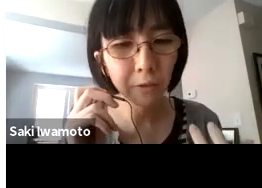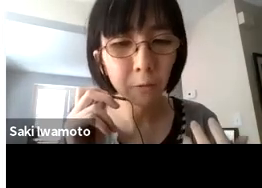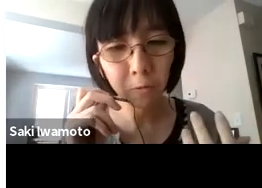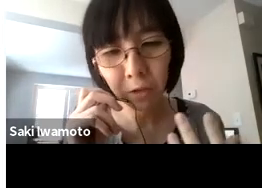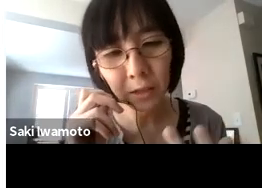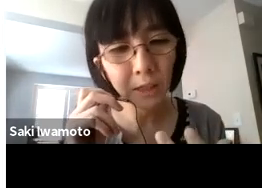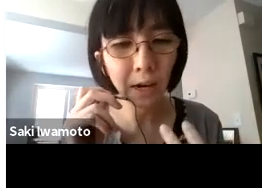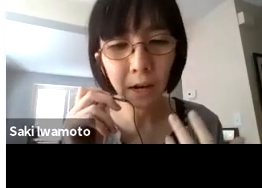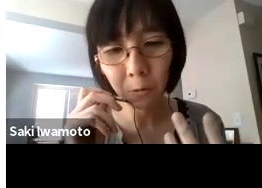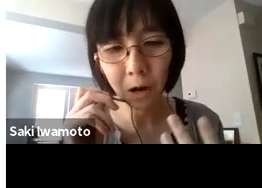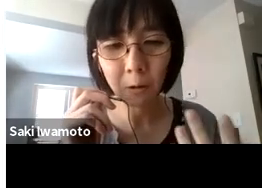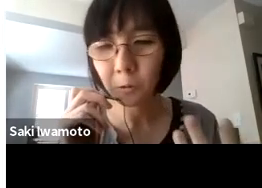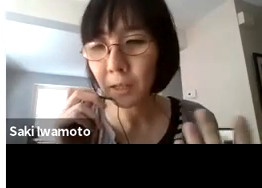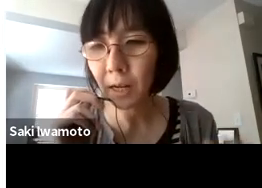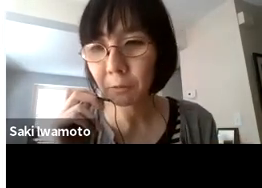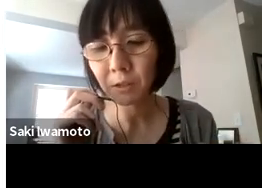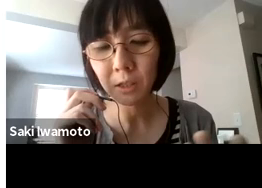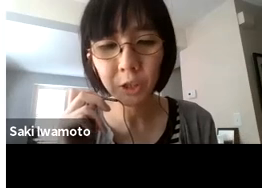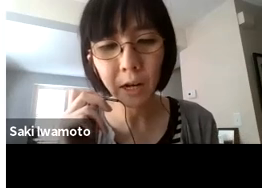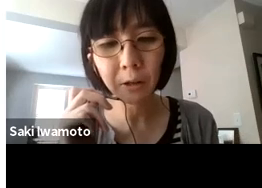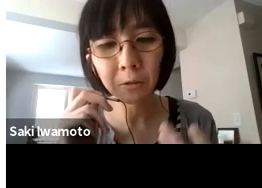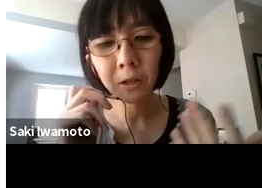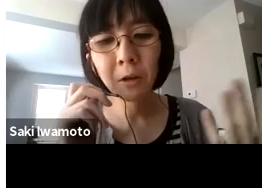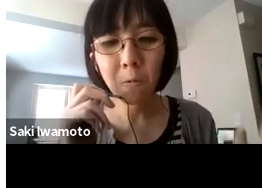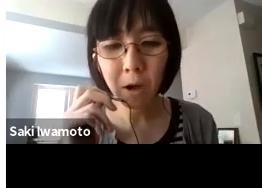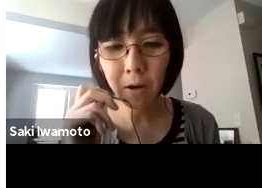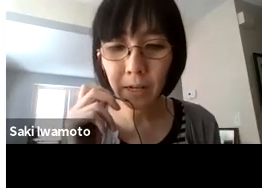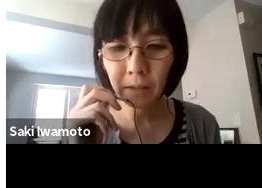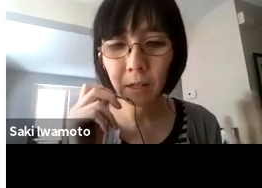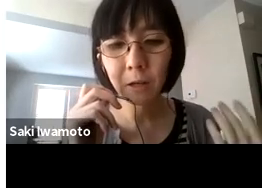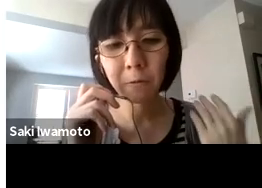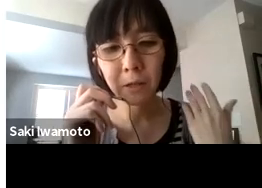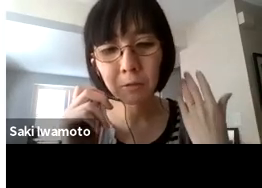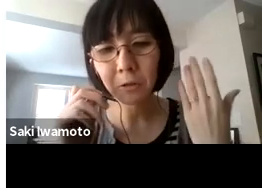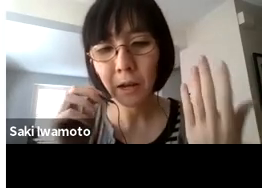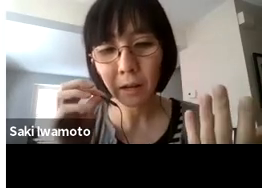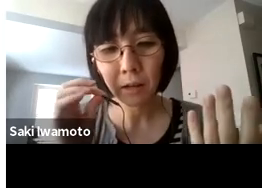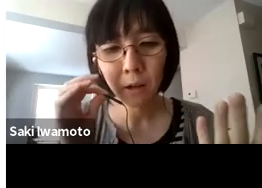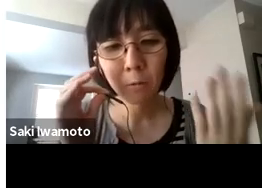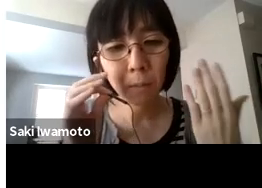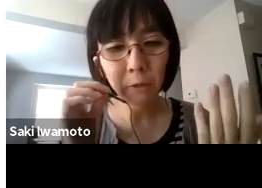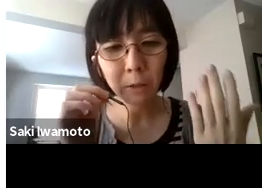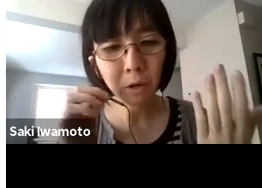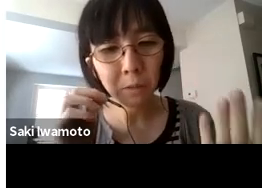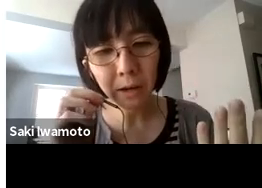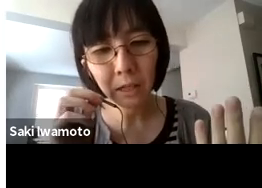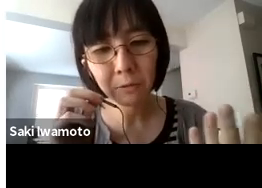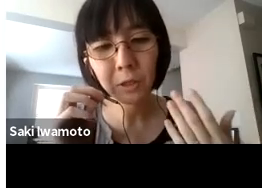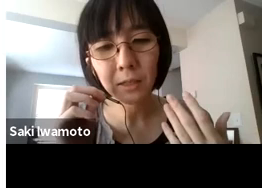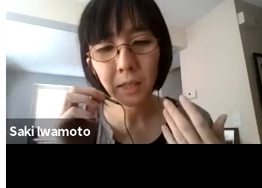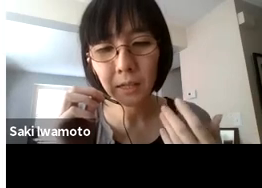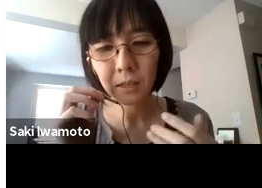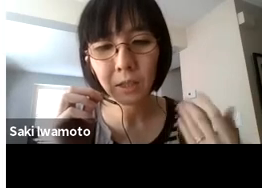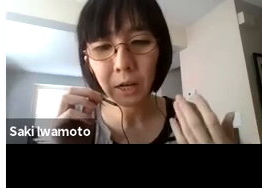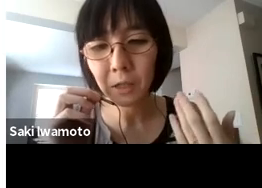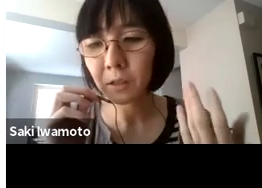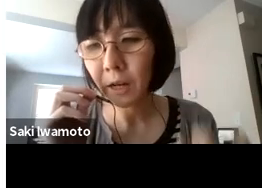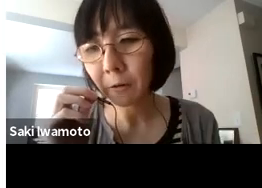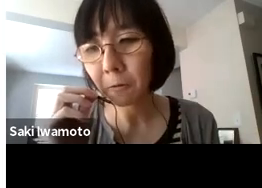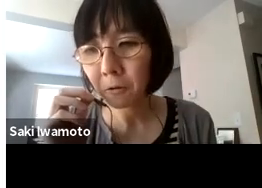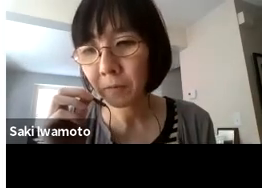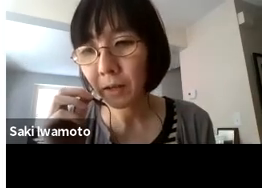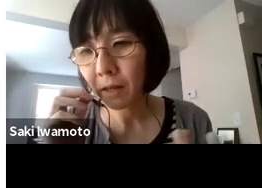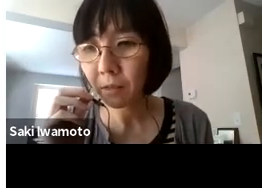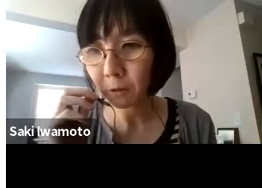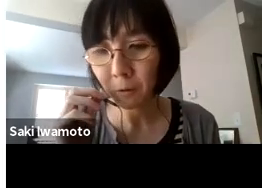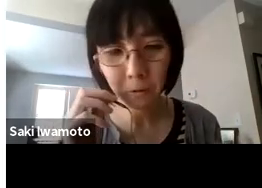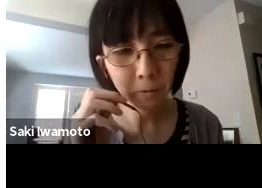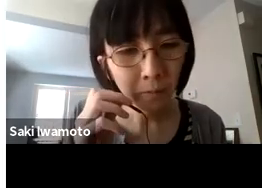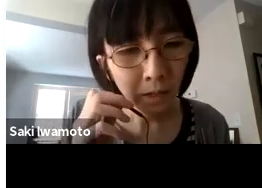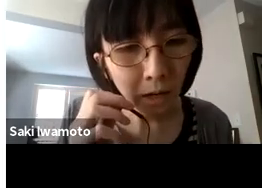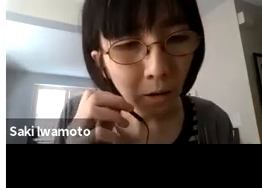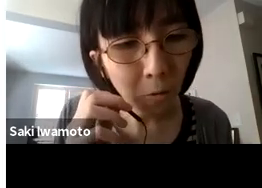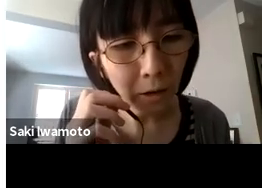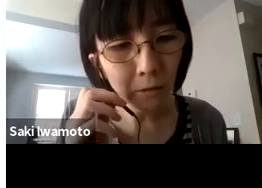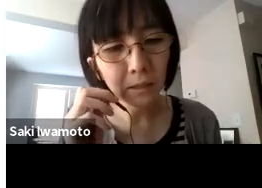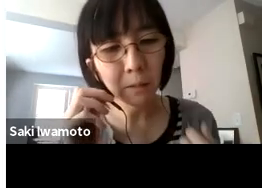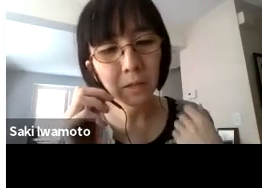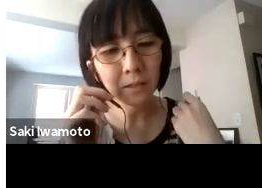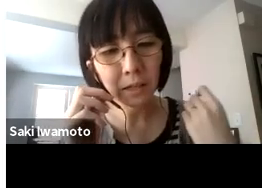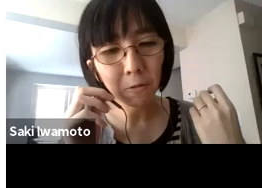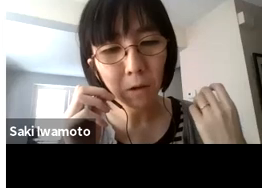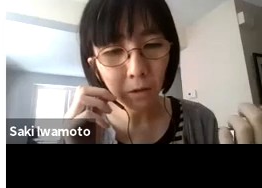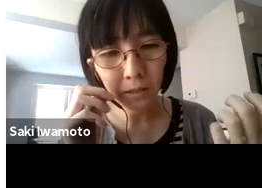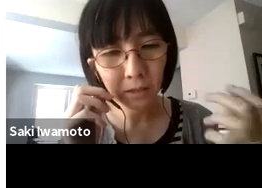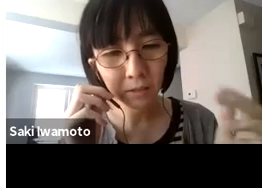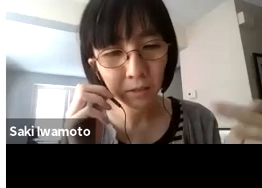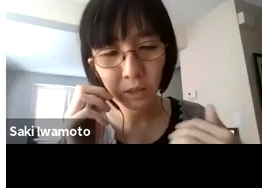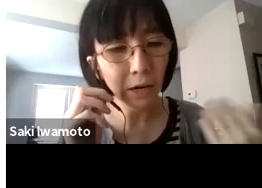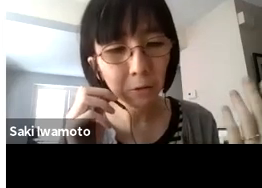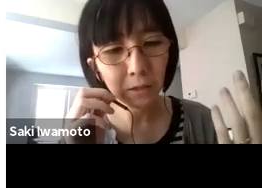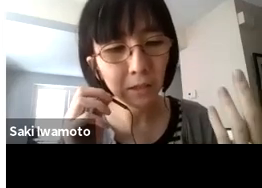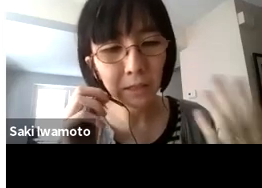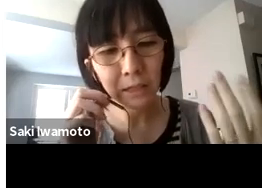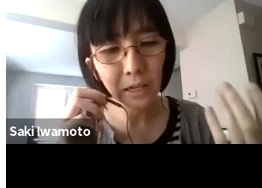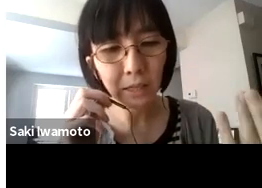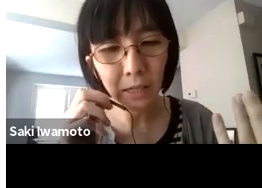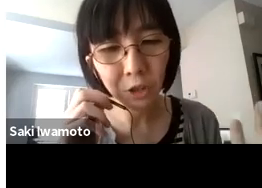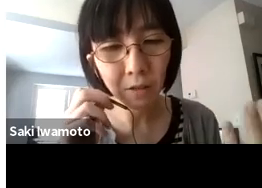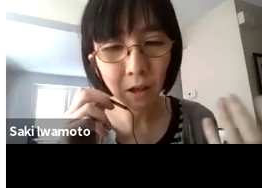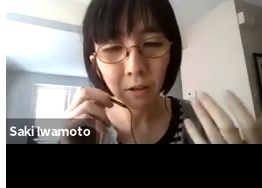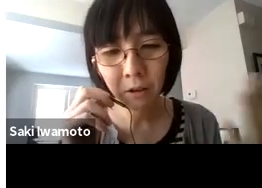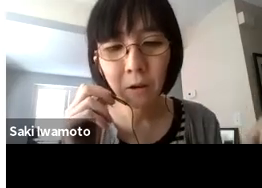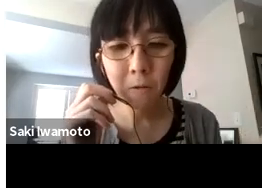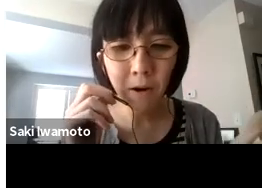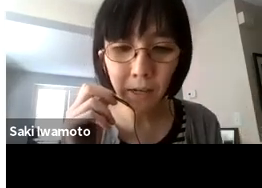really fearful really shy I don't know how to engage with this child. Well, again, like, if we look at it from a different perspective, you can say that the child is careful and thoughtful, or if someone is like, wow, like this child is like needing attention